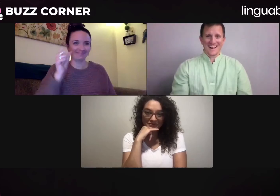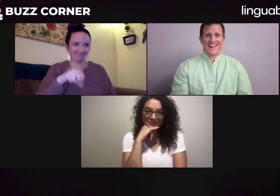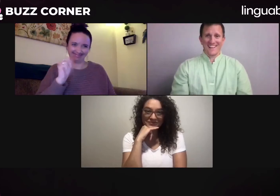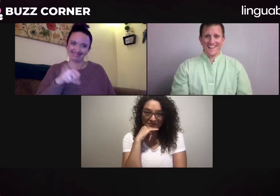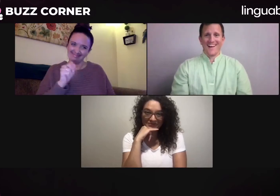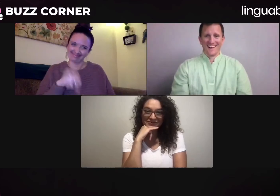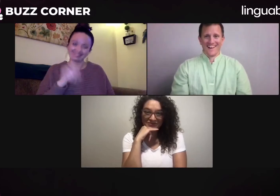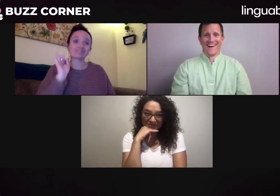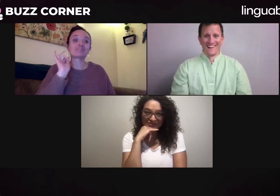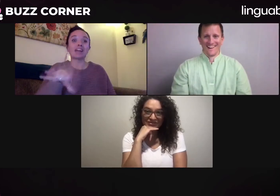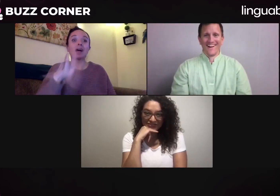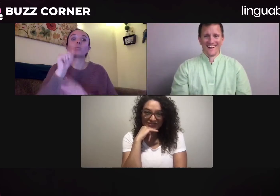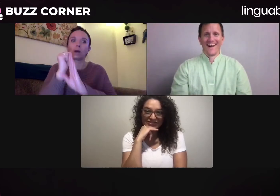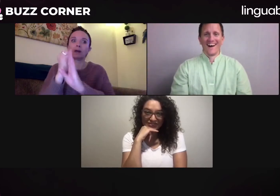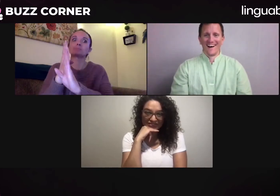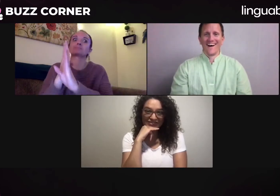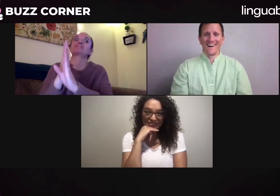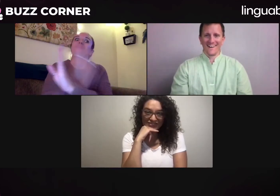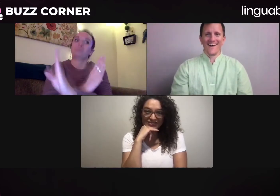Nice! Fun. Yeah, it was.